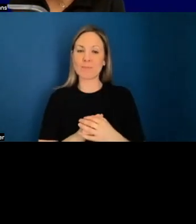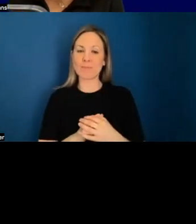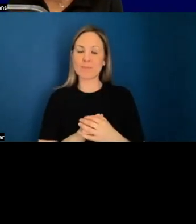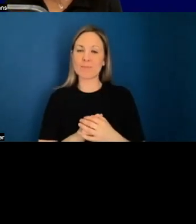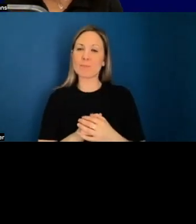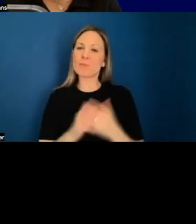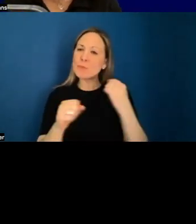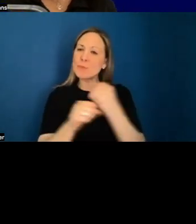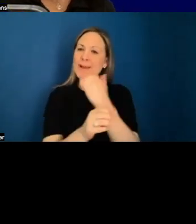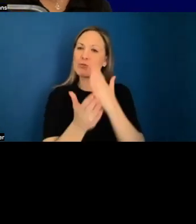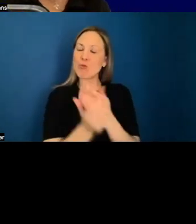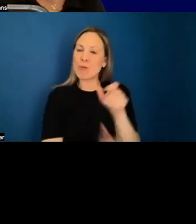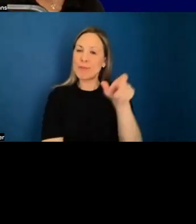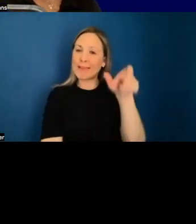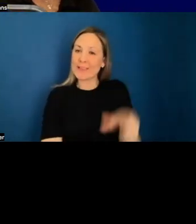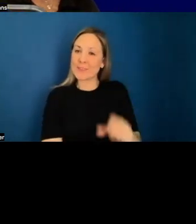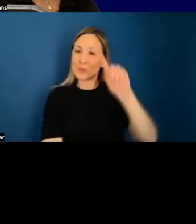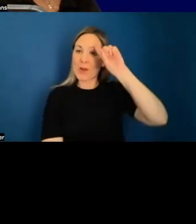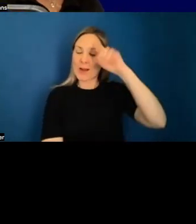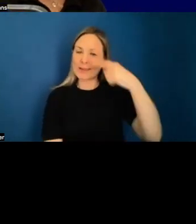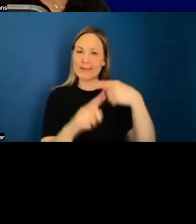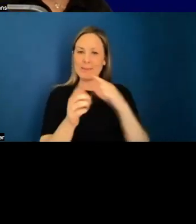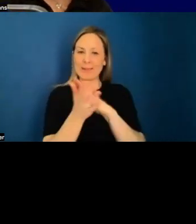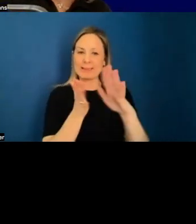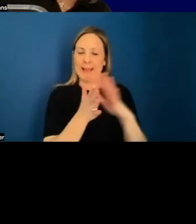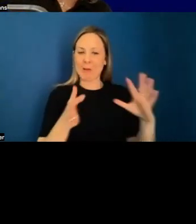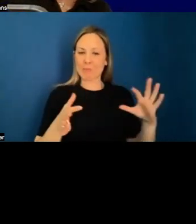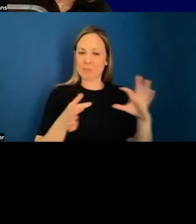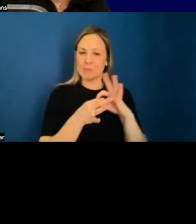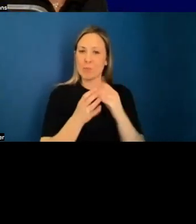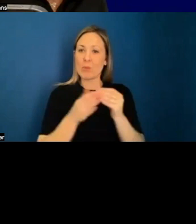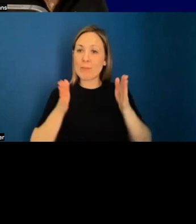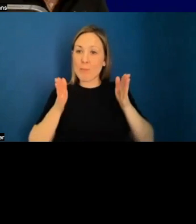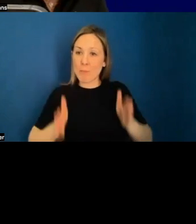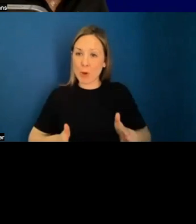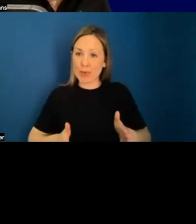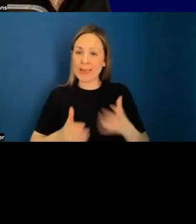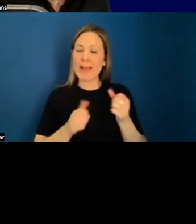their chart and how it’s connected to their body, activities in pointing to different parts of the